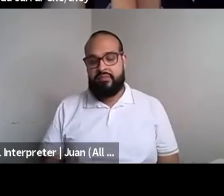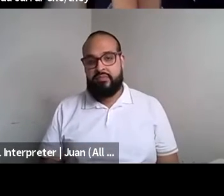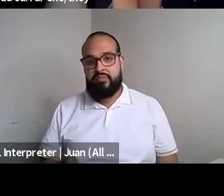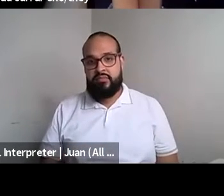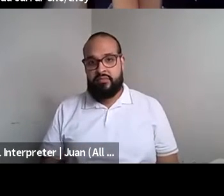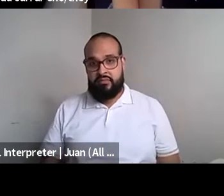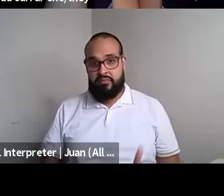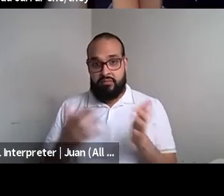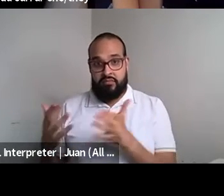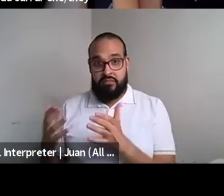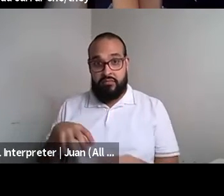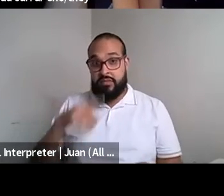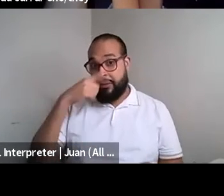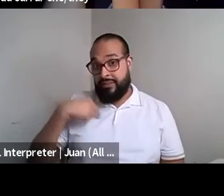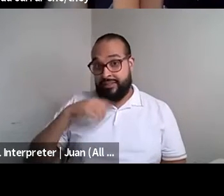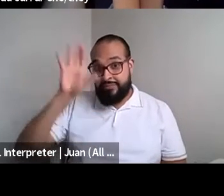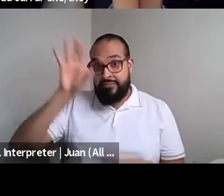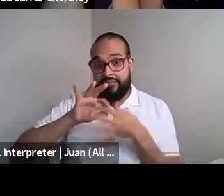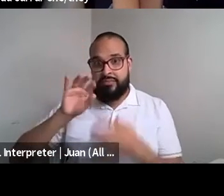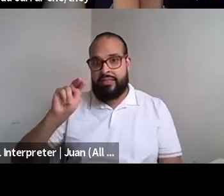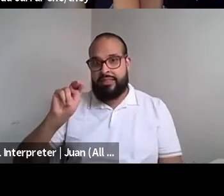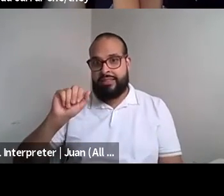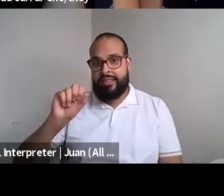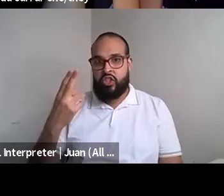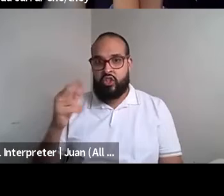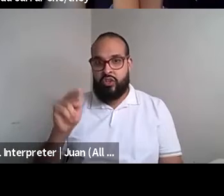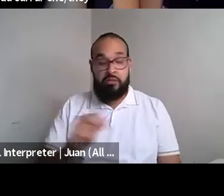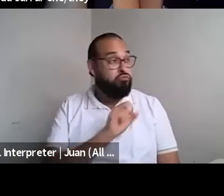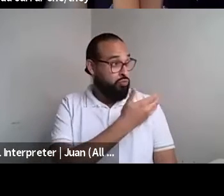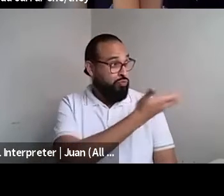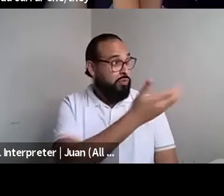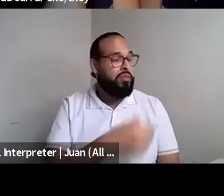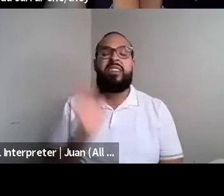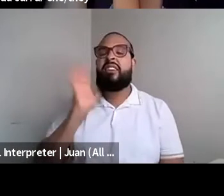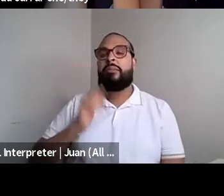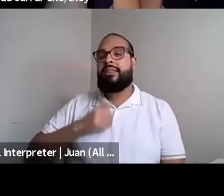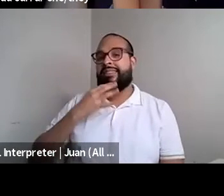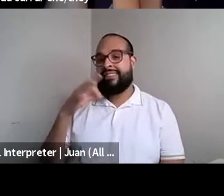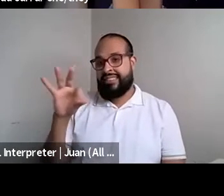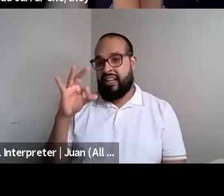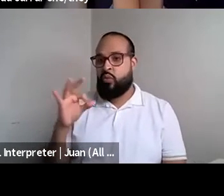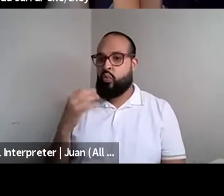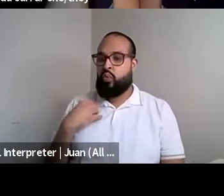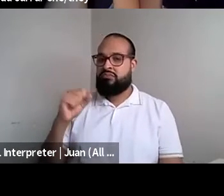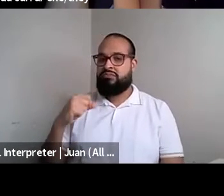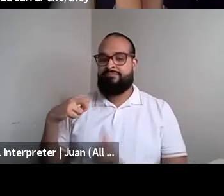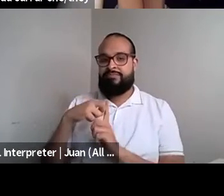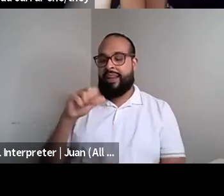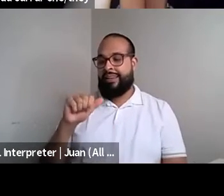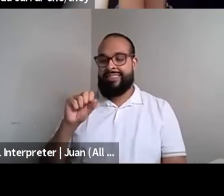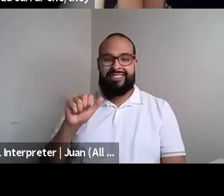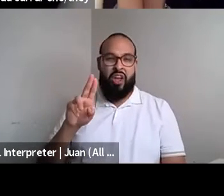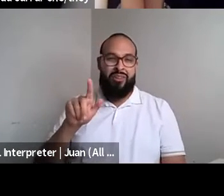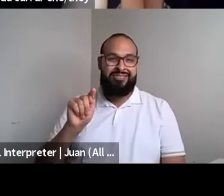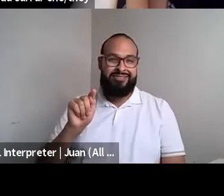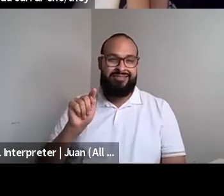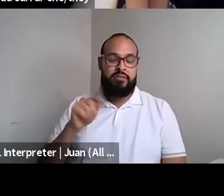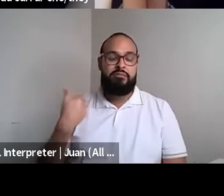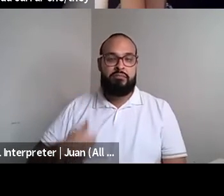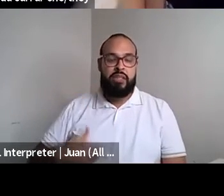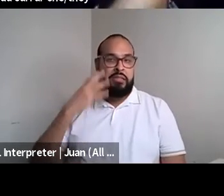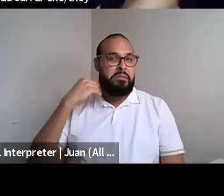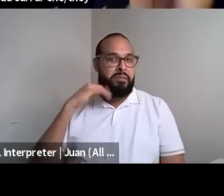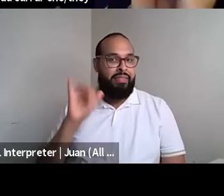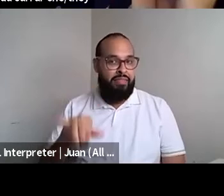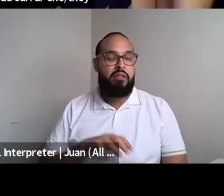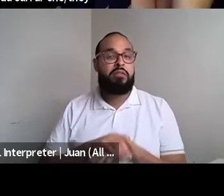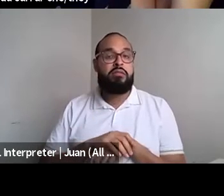Nahshon Anderson: Can I say something. Sure. Um, I when I was 19 I was assaulted and my book shooting range. It's based on that situation and the individual